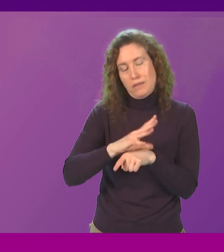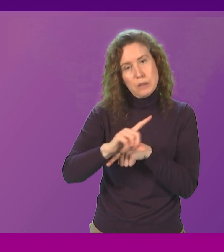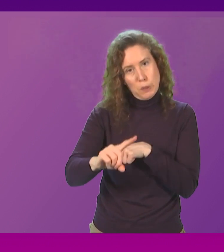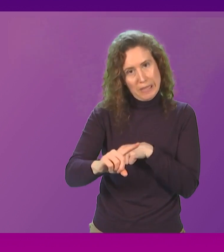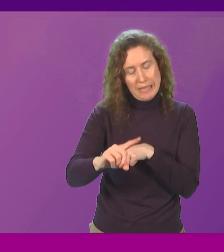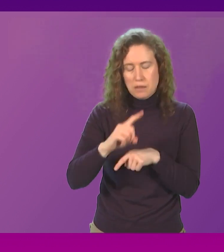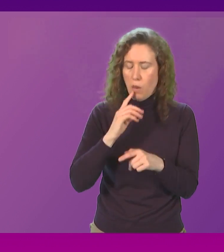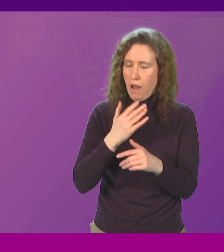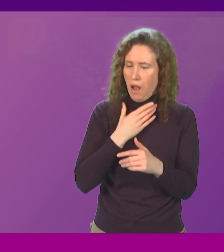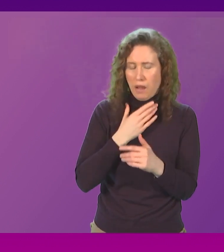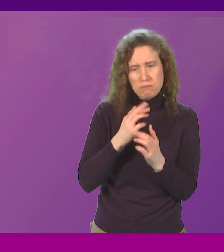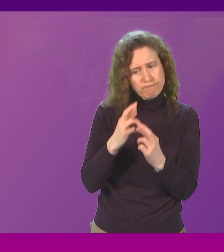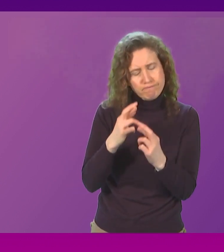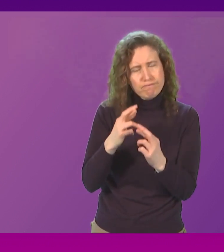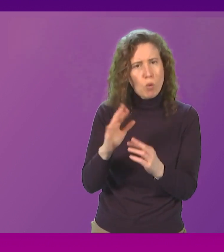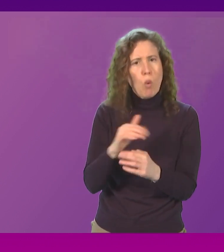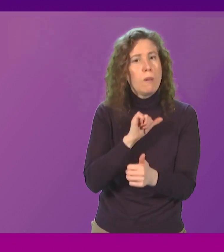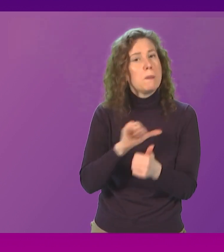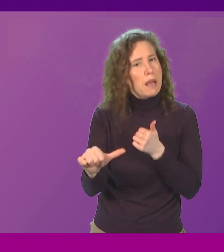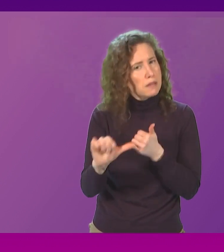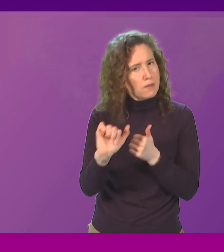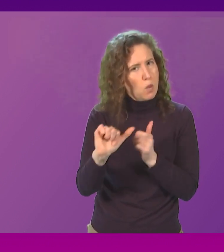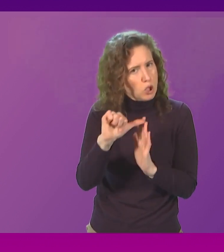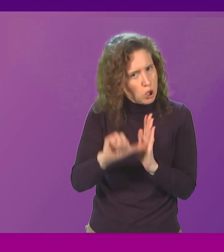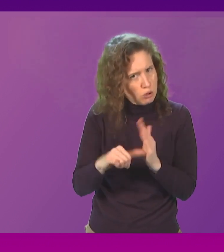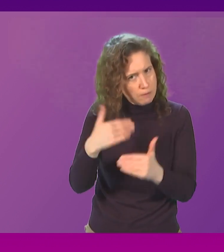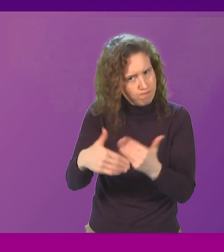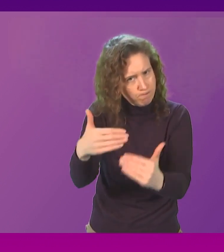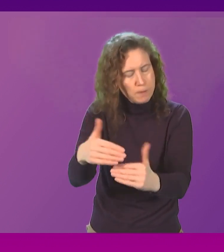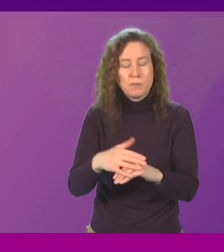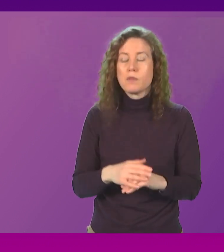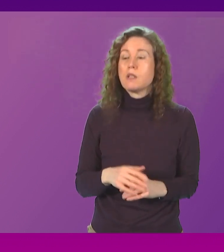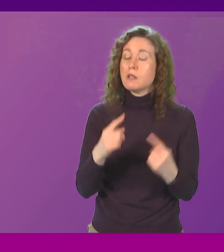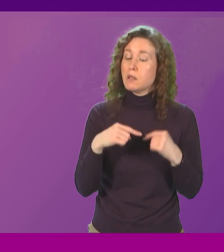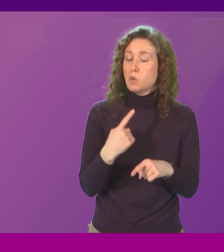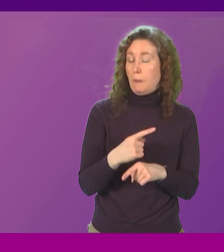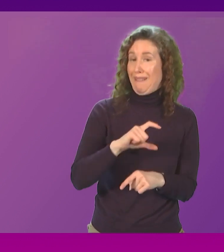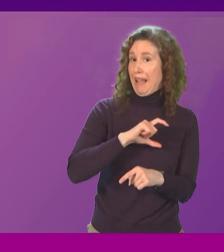I wish young Harvey all the very best. On waiting times for cancer treatment, I advise members that, in the latest quarter, more